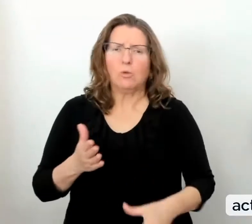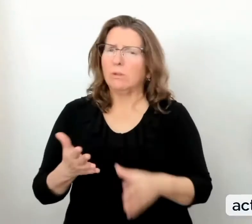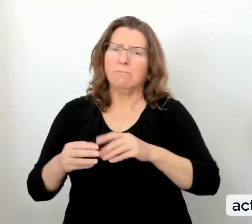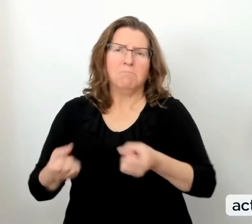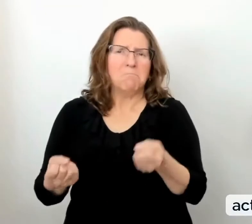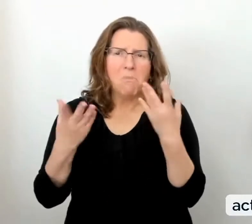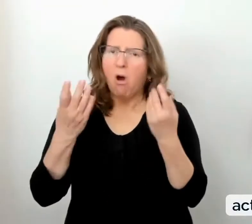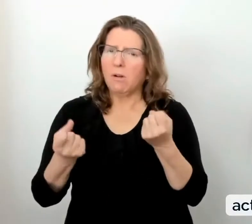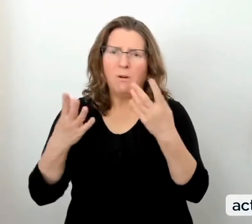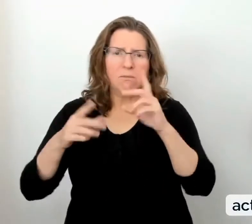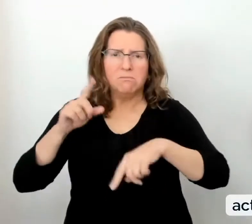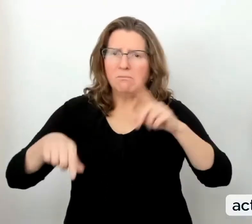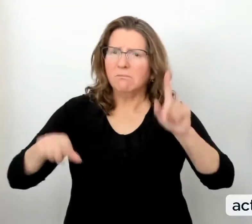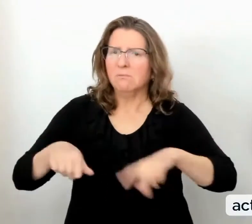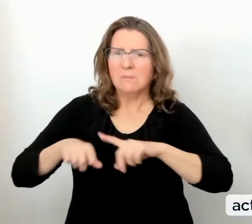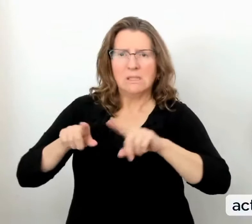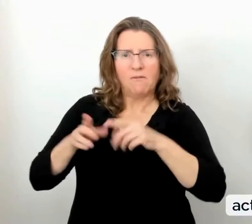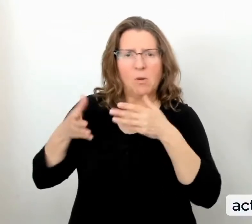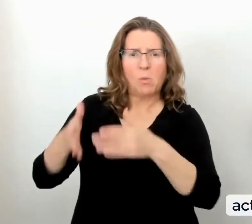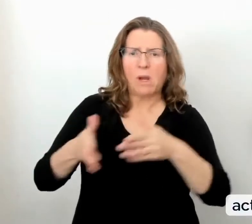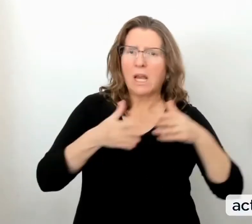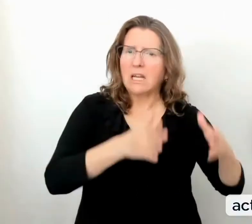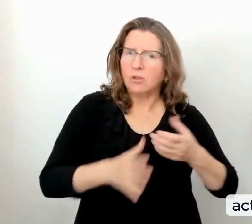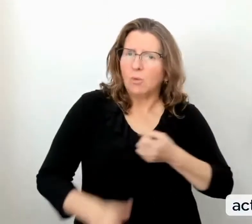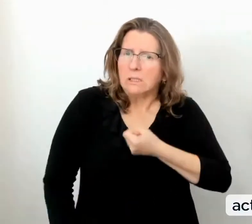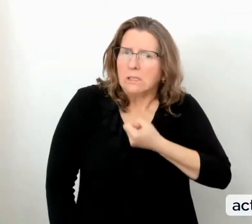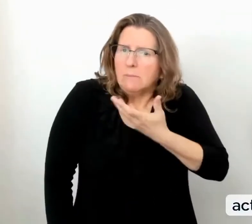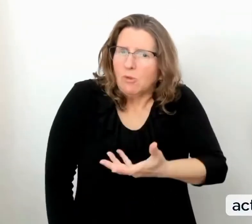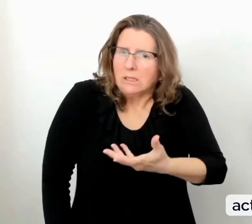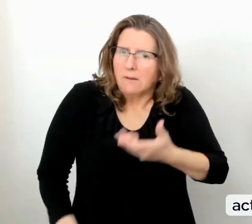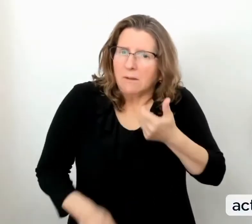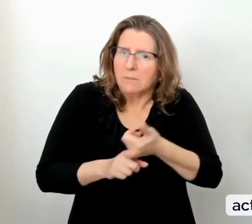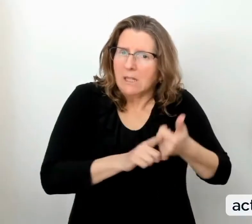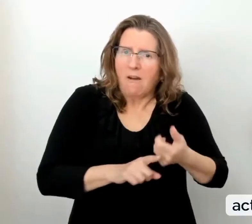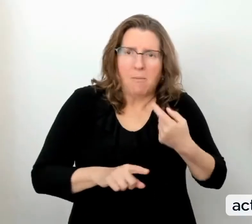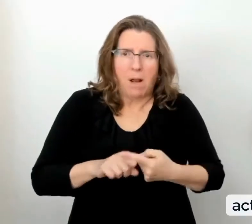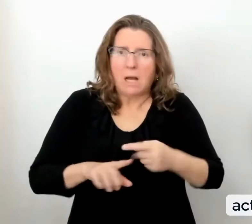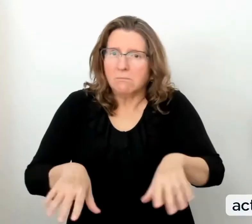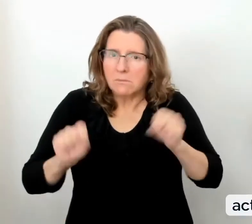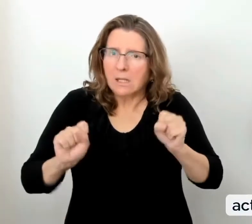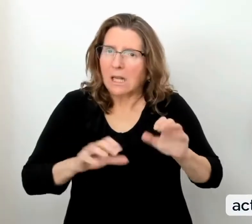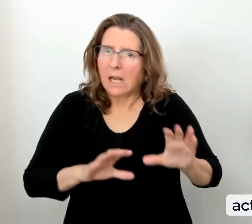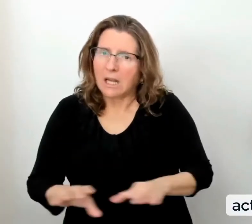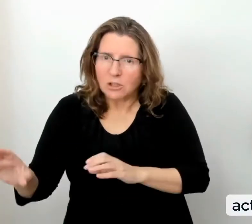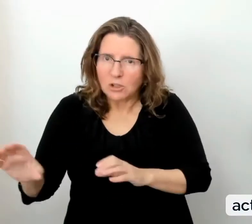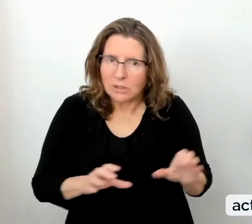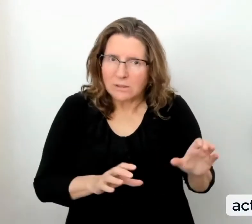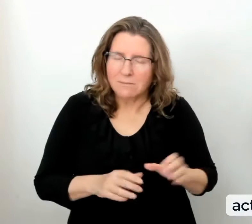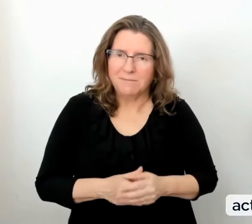We want to ensure students are offered multiple means of expression and action.